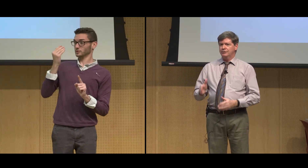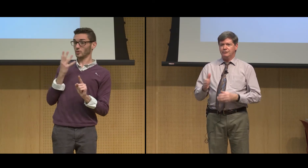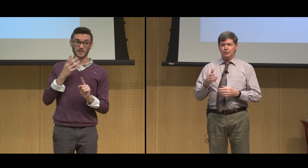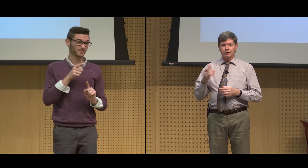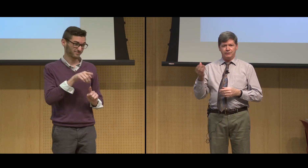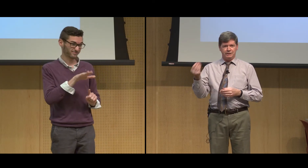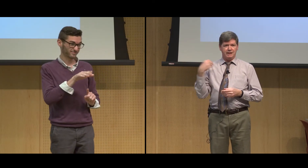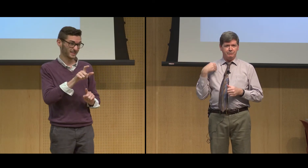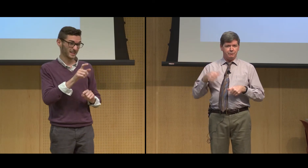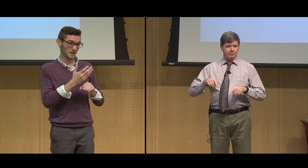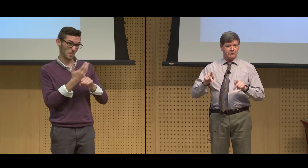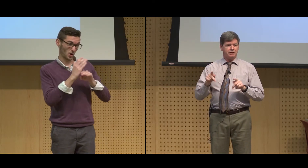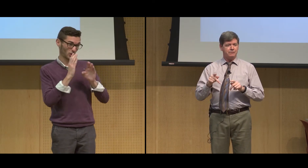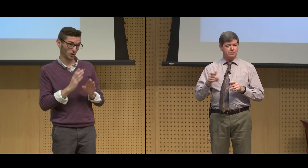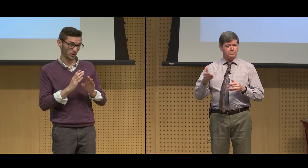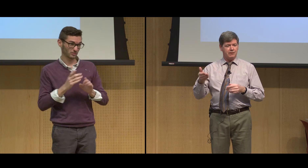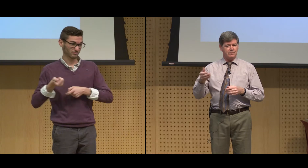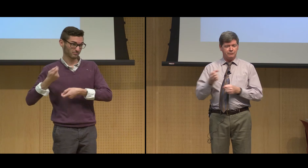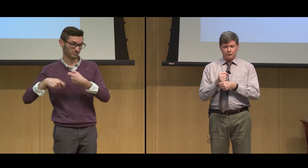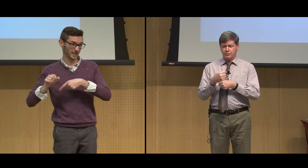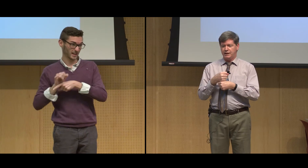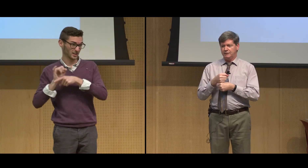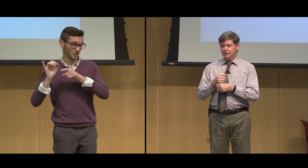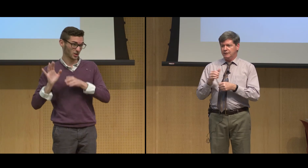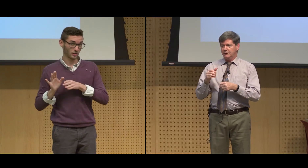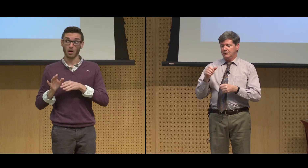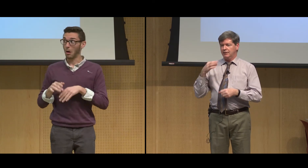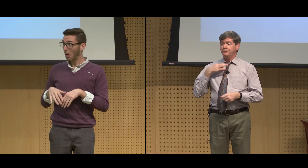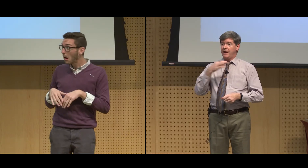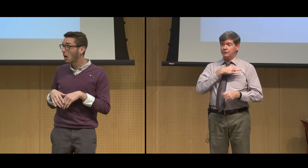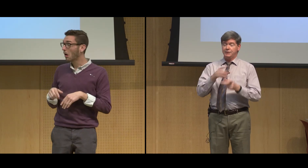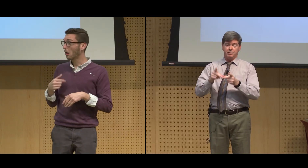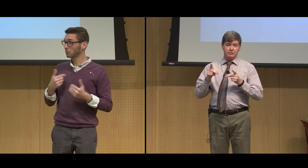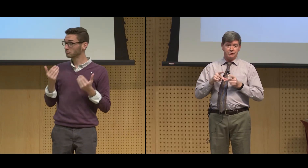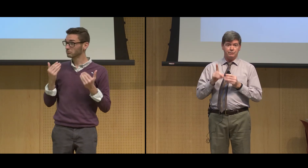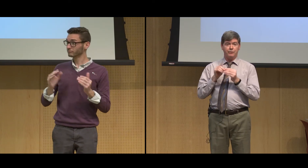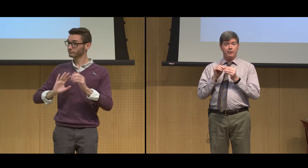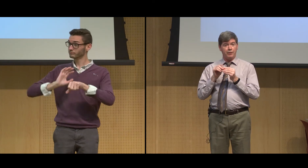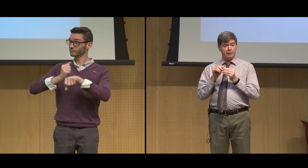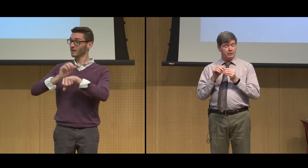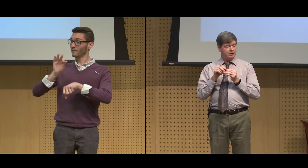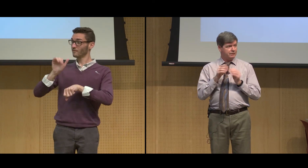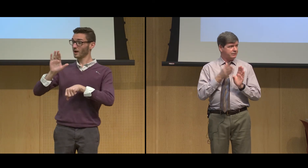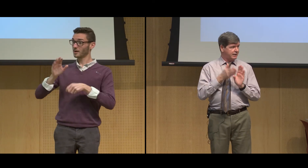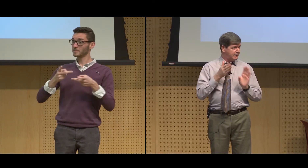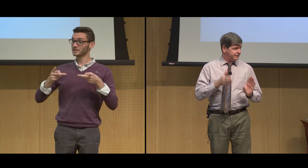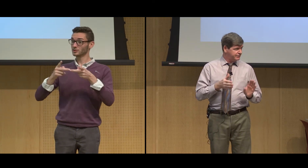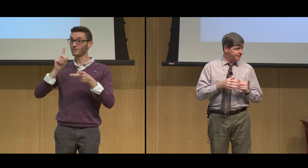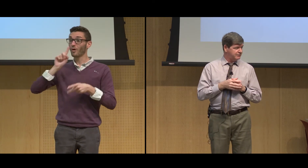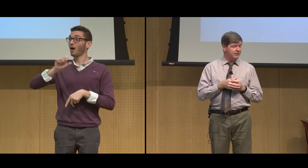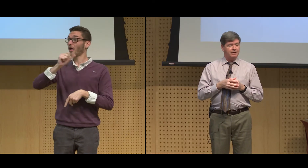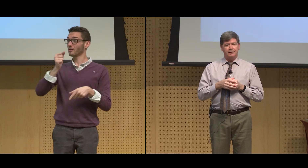and so he gave me permission to, uh--to create a faculty position for another psychologist,